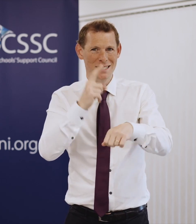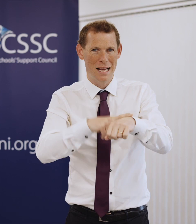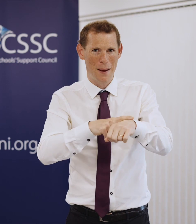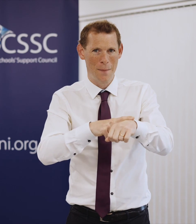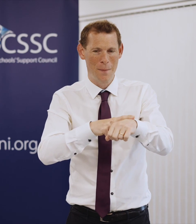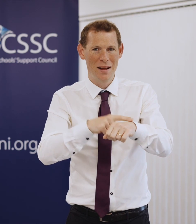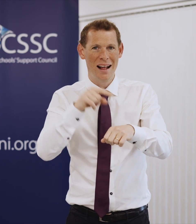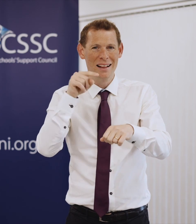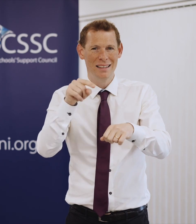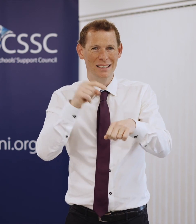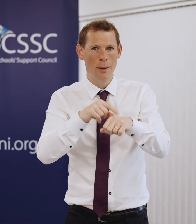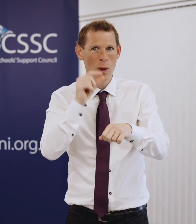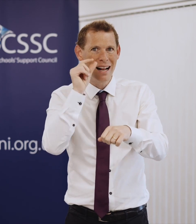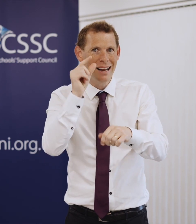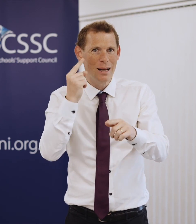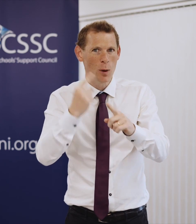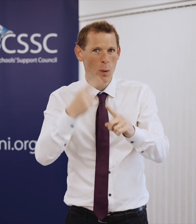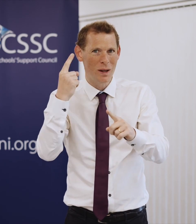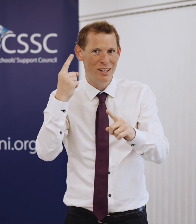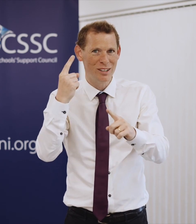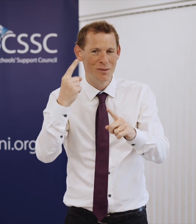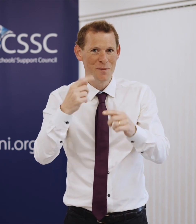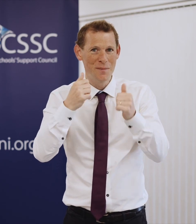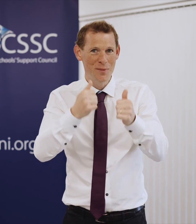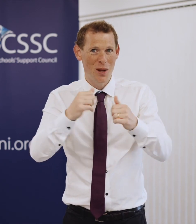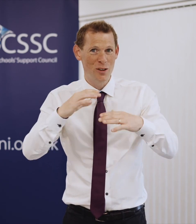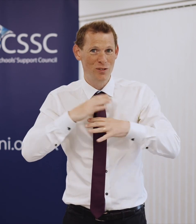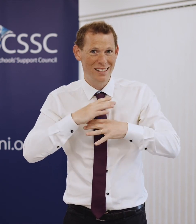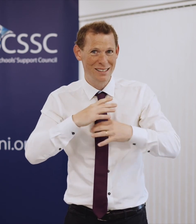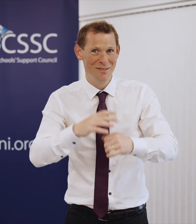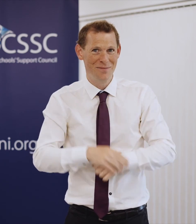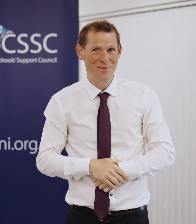Okay let's do it one more time and this time we'll do it a little bit quicker. Okay, everyone ready?